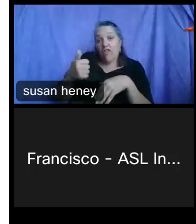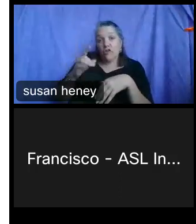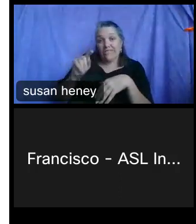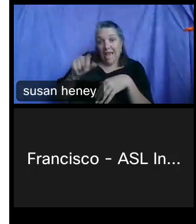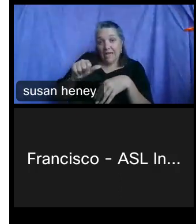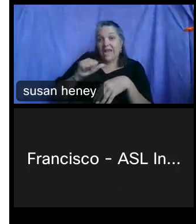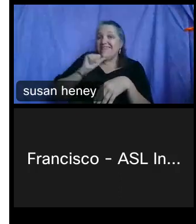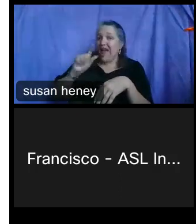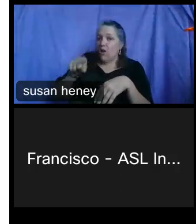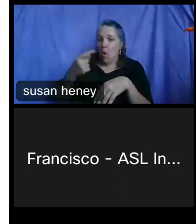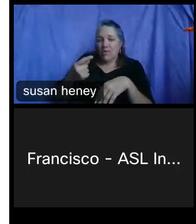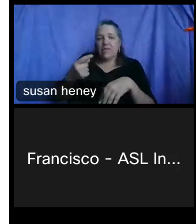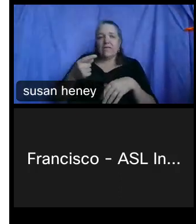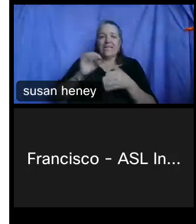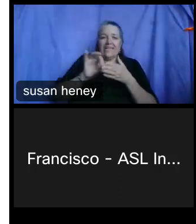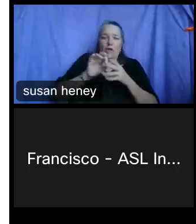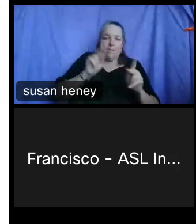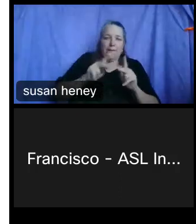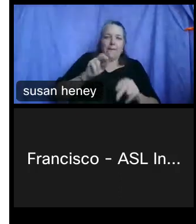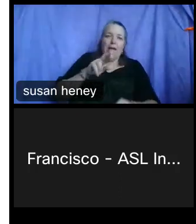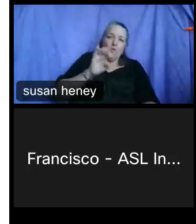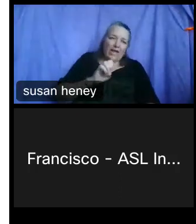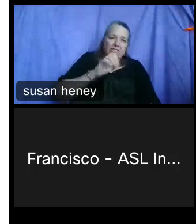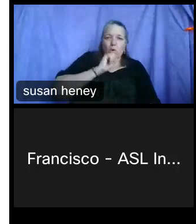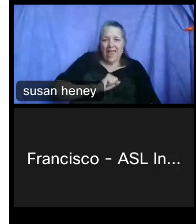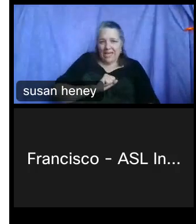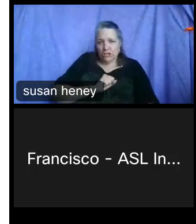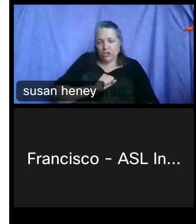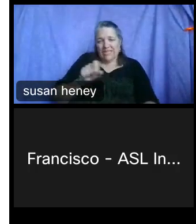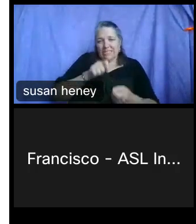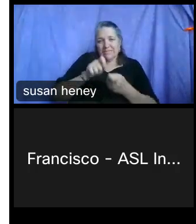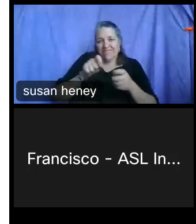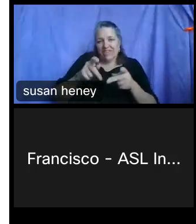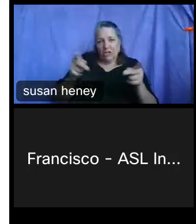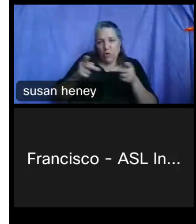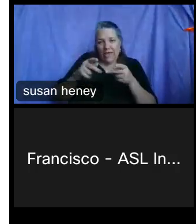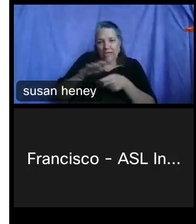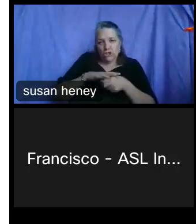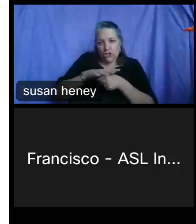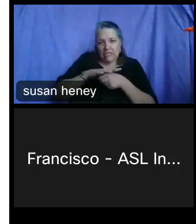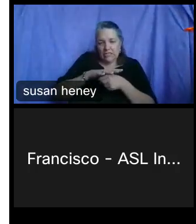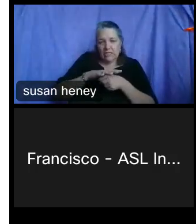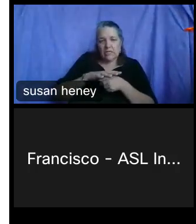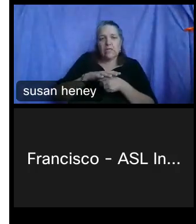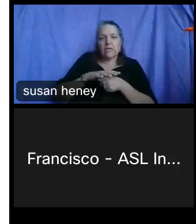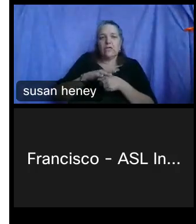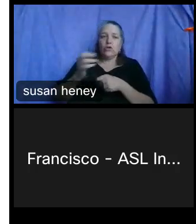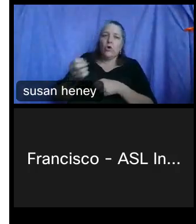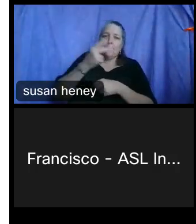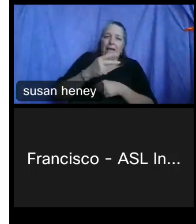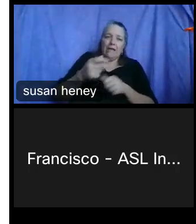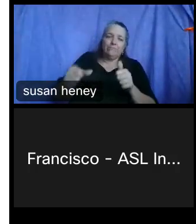by race for a specific geography. You will need to return to data.census.gov. Once again,